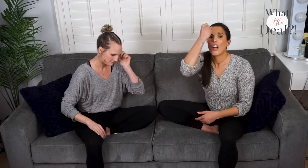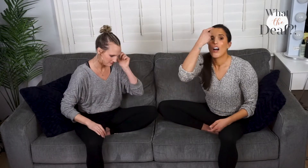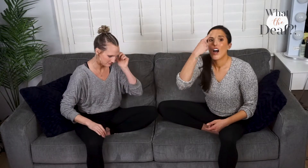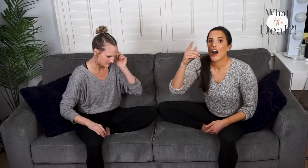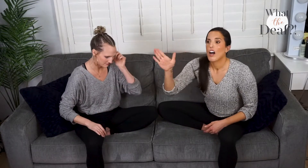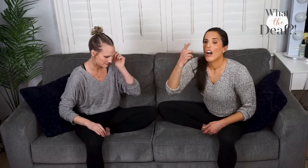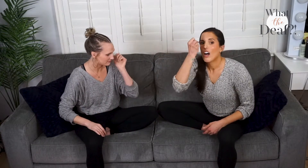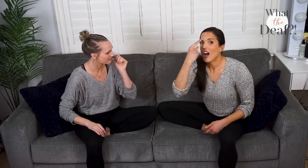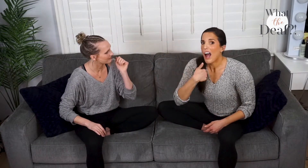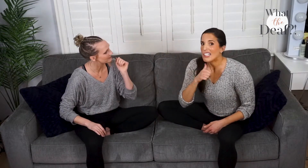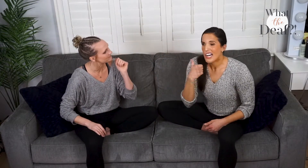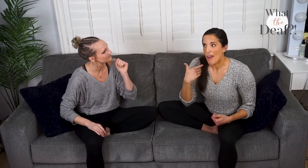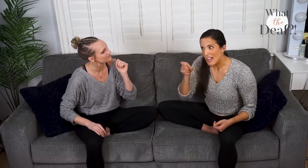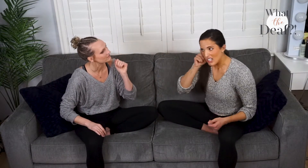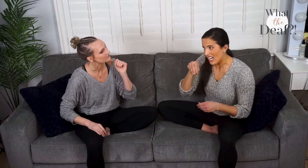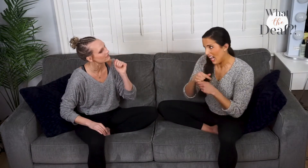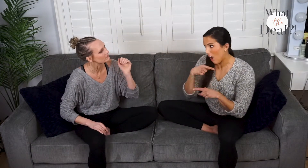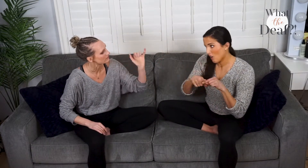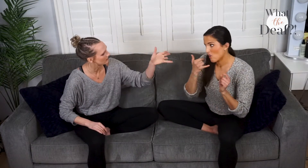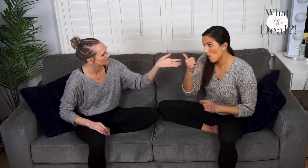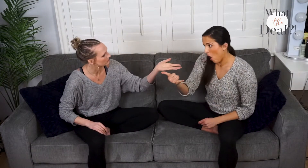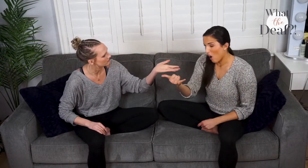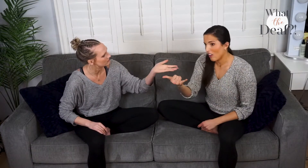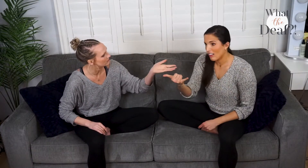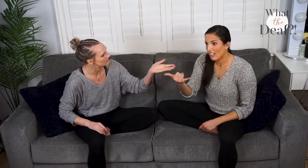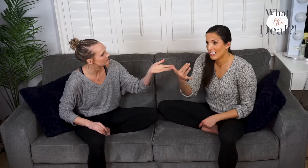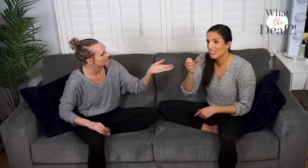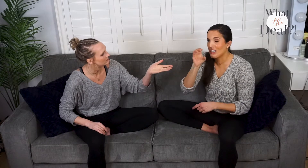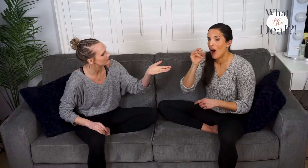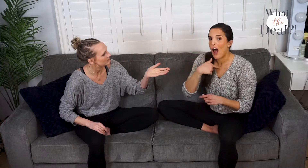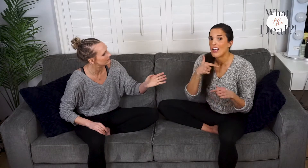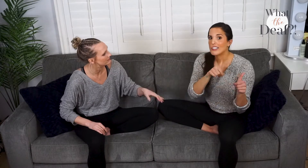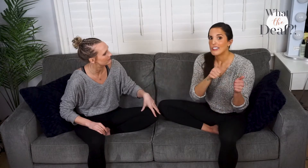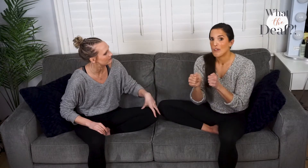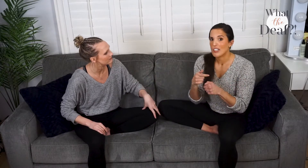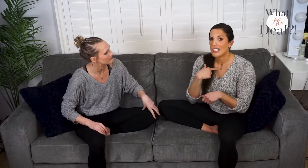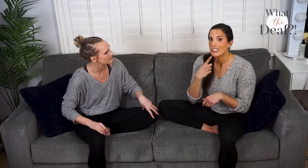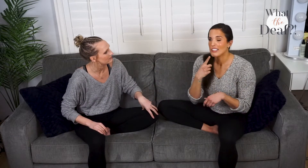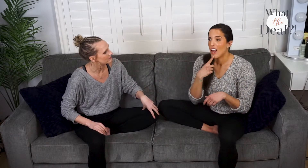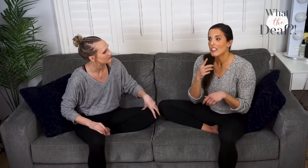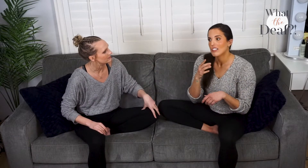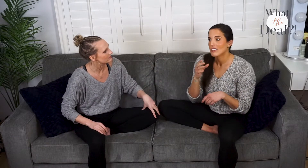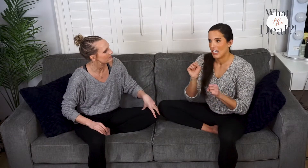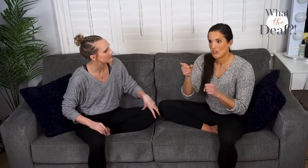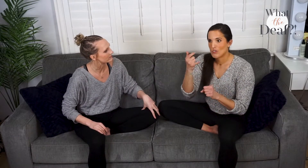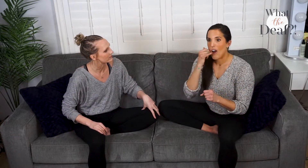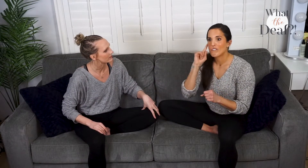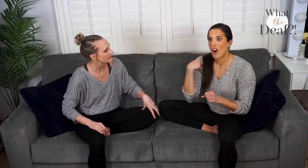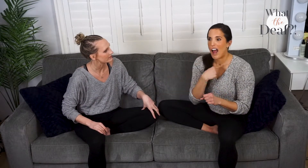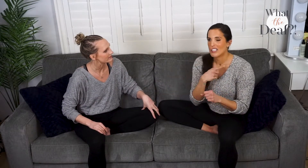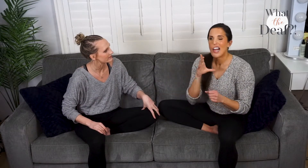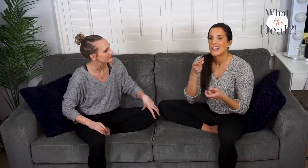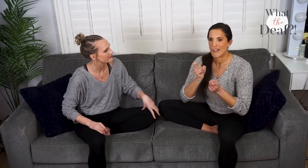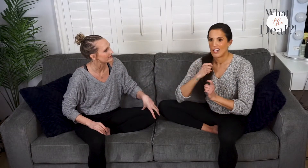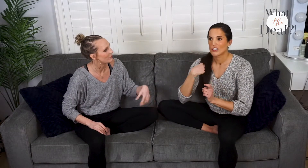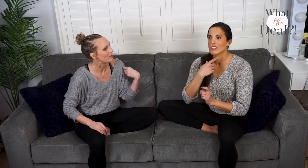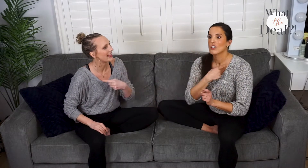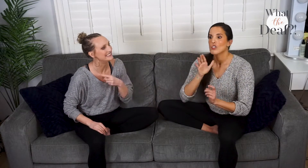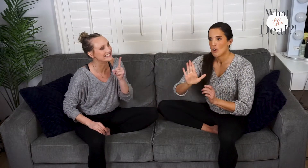And also I didn't have my hearing aid in. I couldn't call myself. Yeah. So I typed on my phone to the ranger and I said, "Can you call for us and give us your text number."